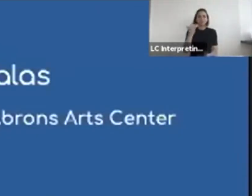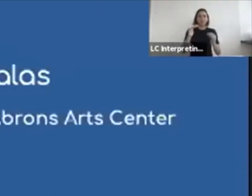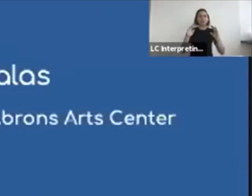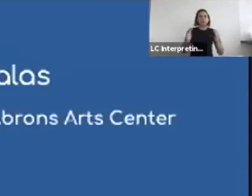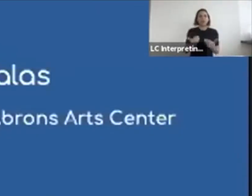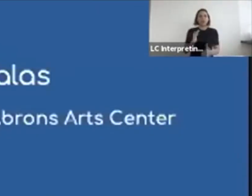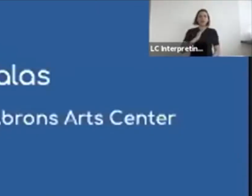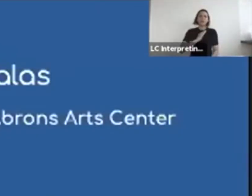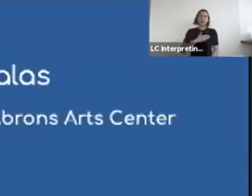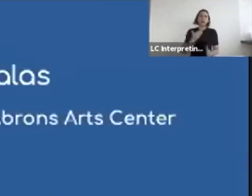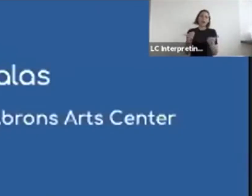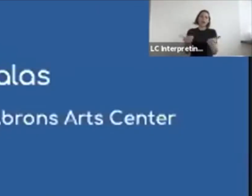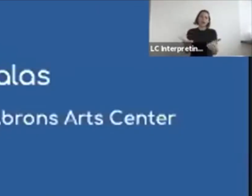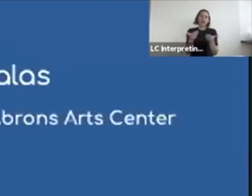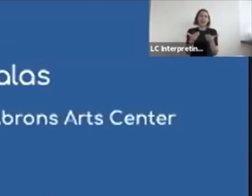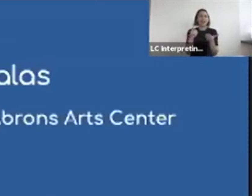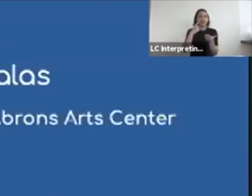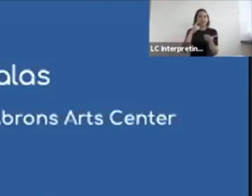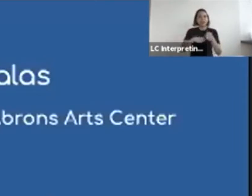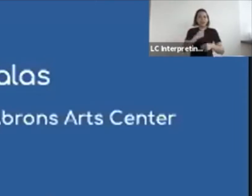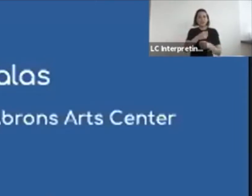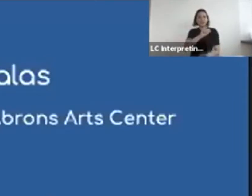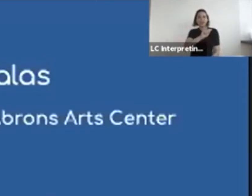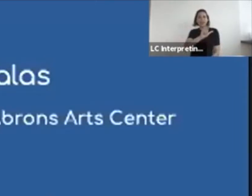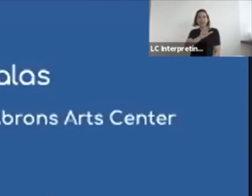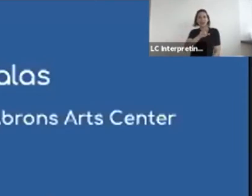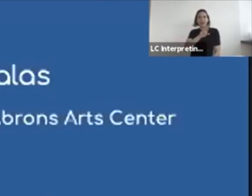CURATORS, FOR THIS YEAR ALI ROSA-SALAS AND EMILY JOHNSON,